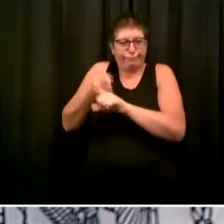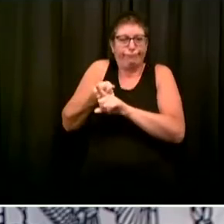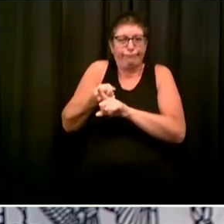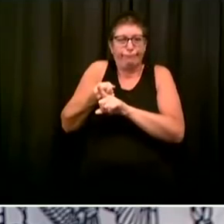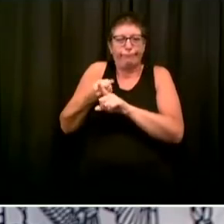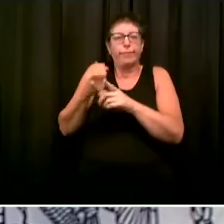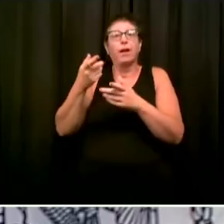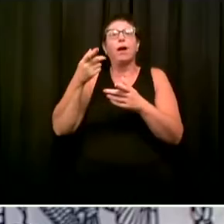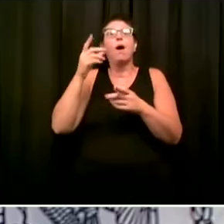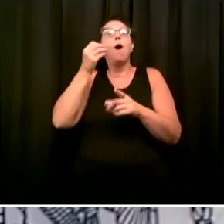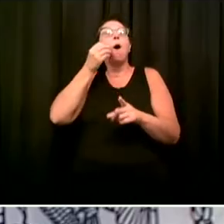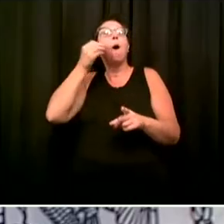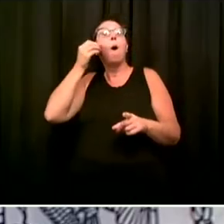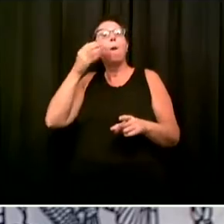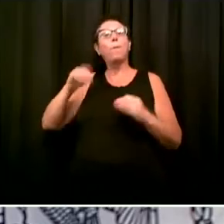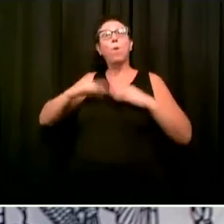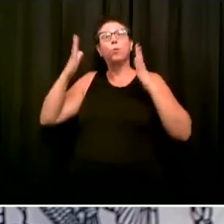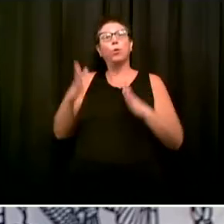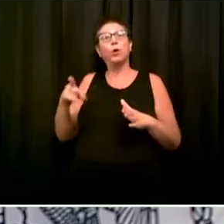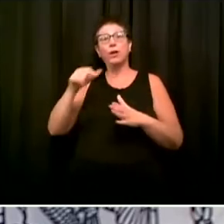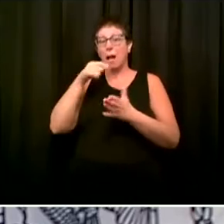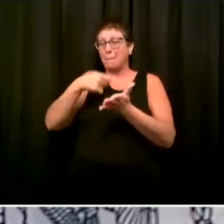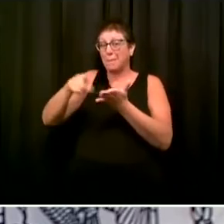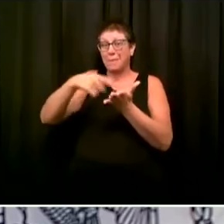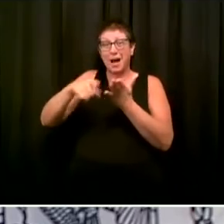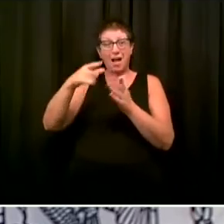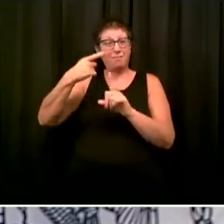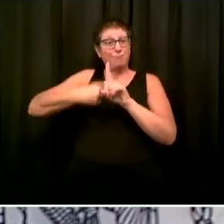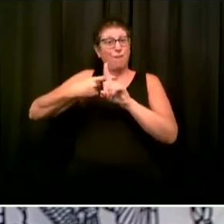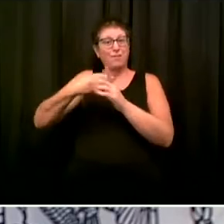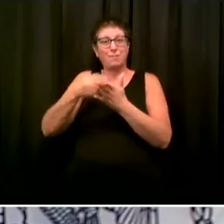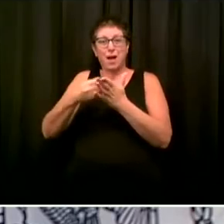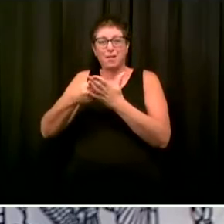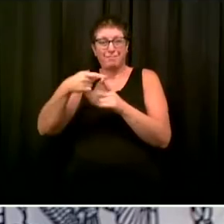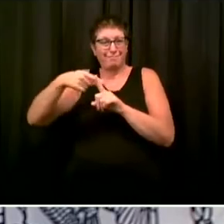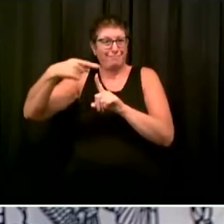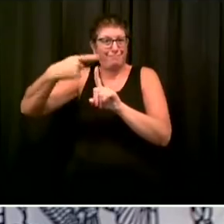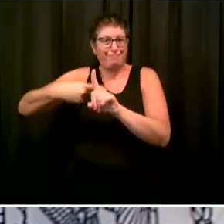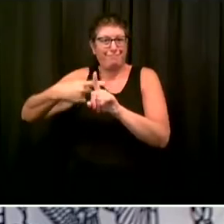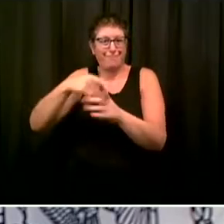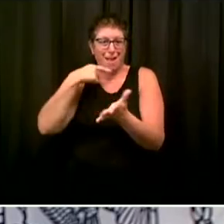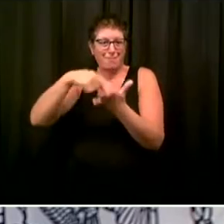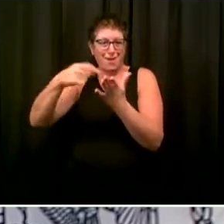OWED BEFORE THE CRISIS AND GOT TO THE POINT THAT THEIR